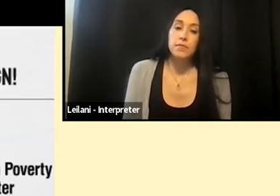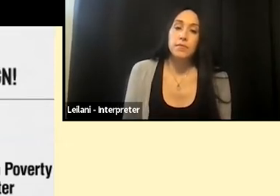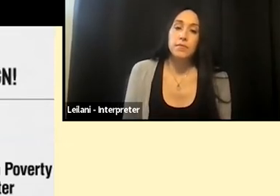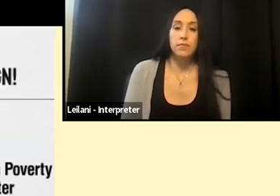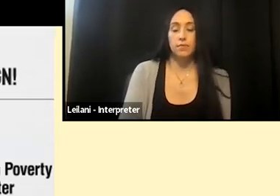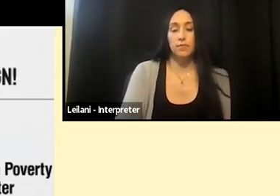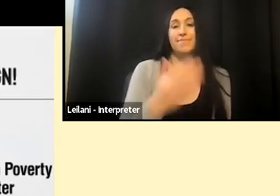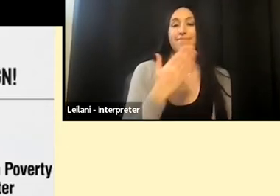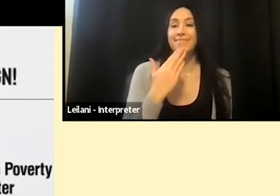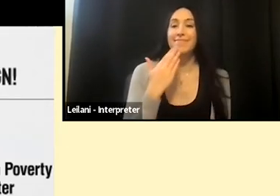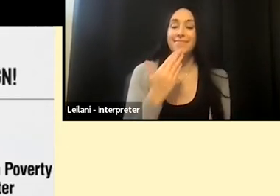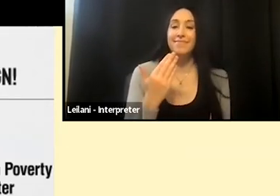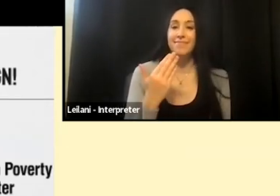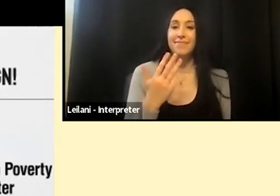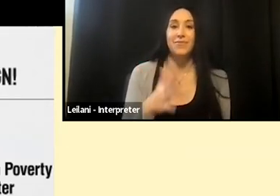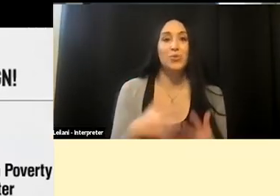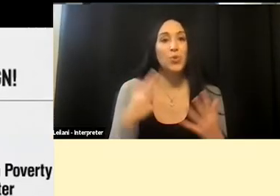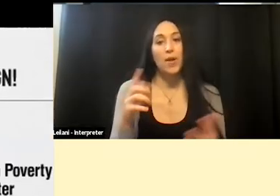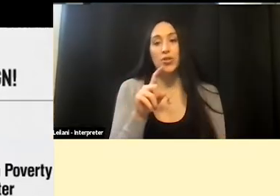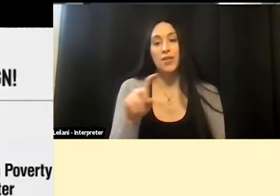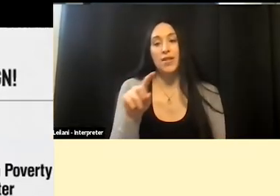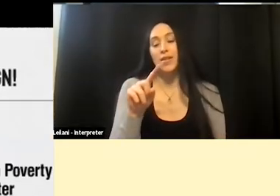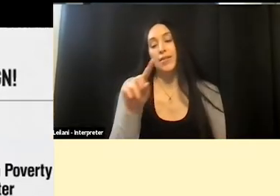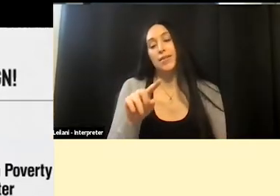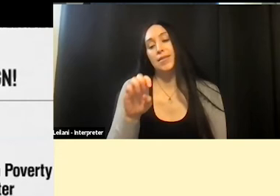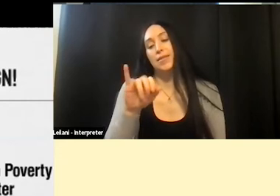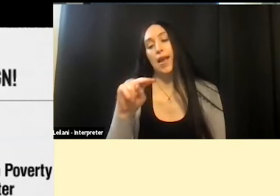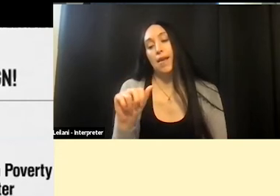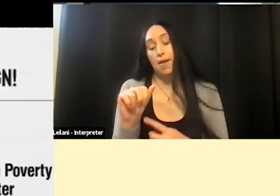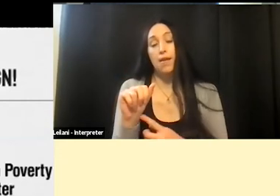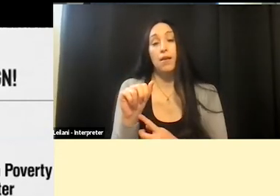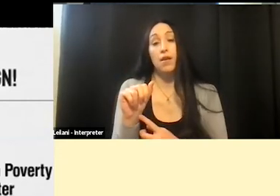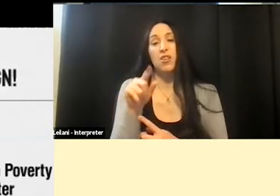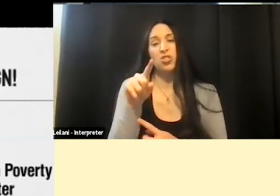Thank you so much, Zaina. Zaina has to leave in a few minutes.